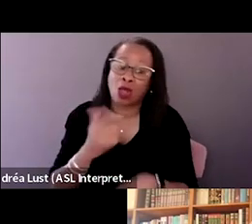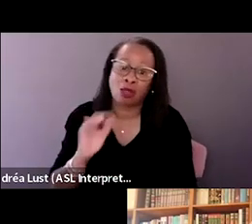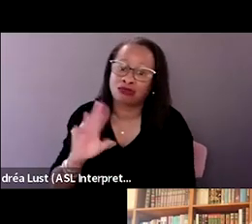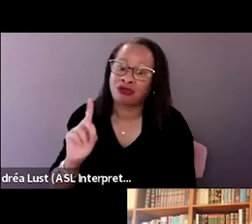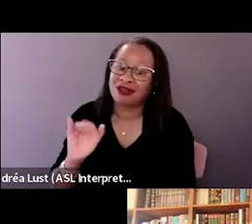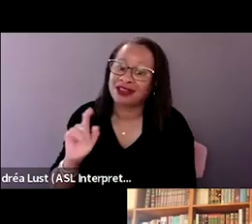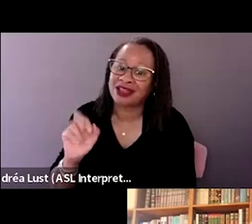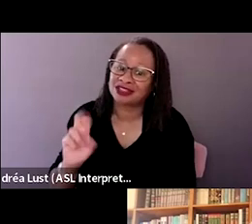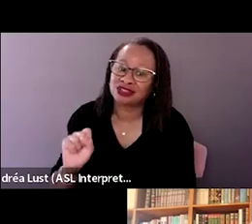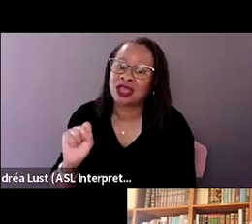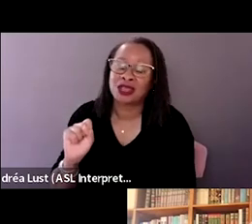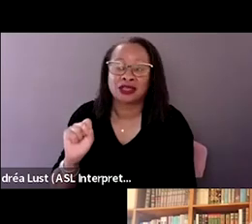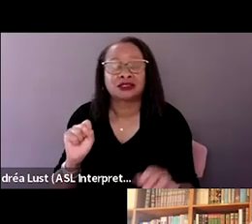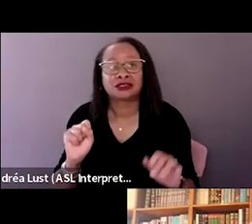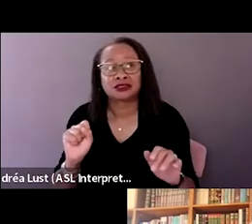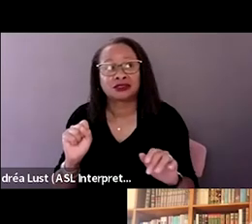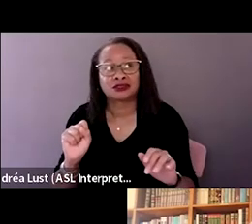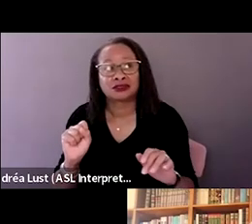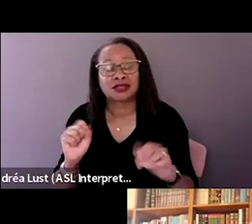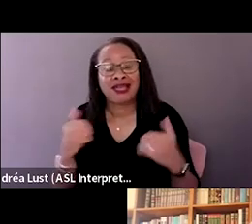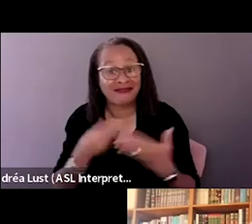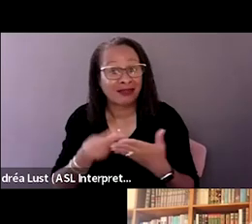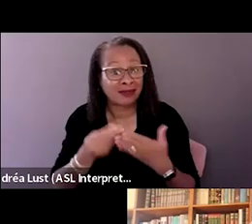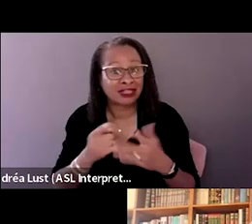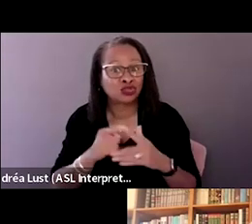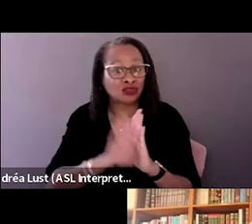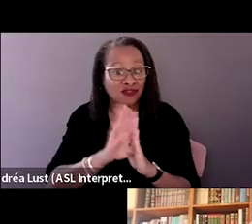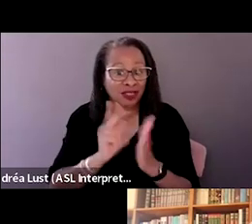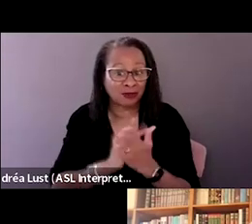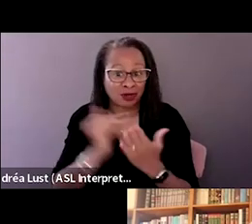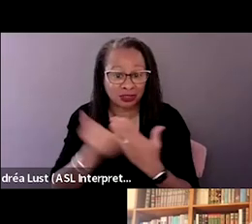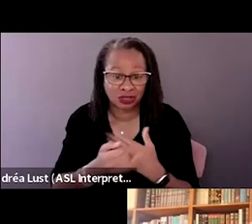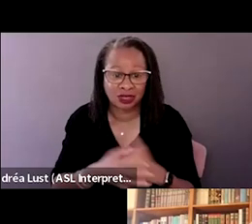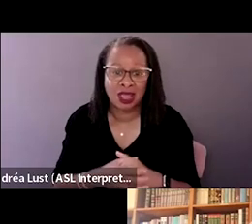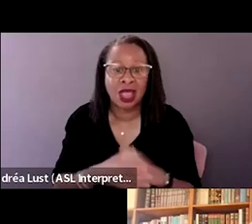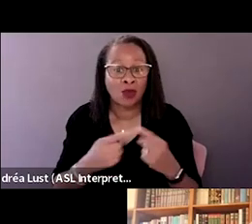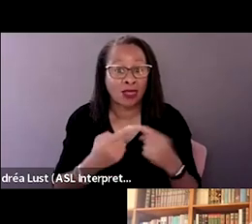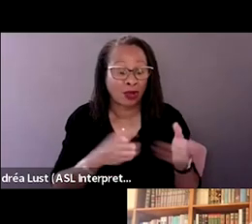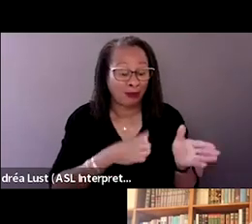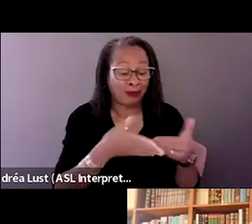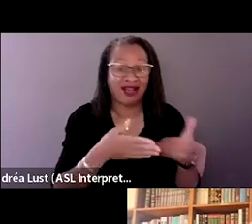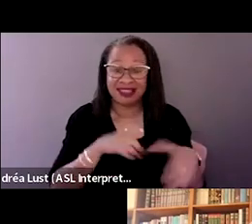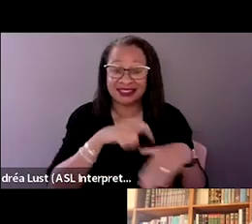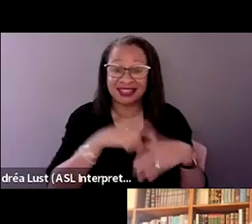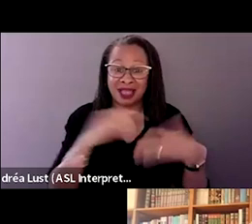to develop projects because they have only the money when they are developing, they want the project to be produced.